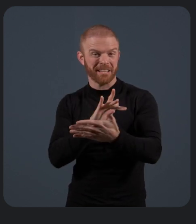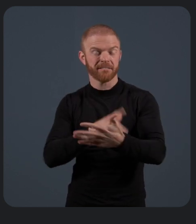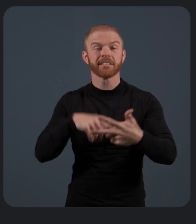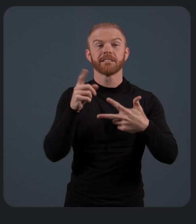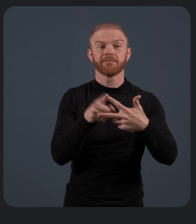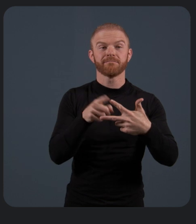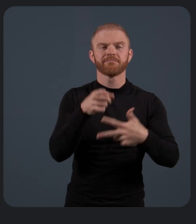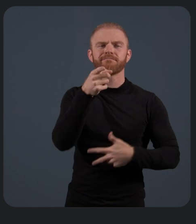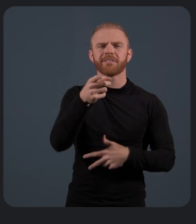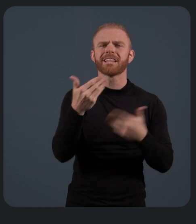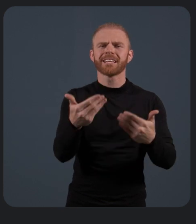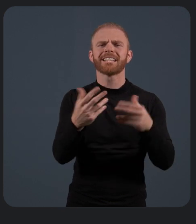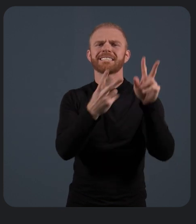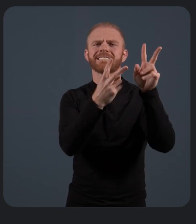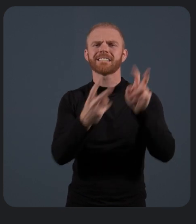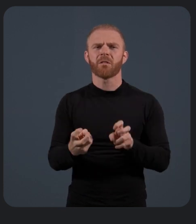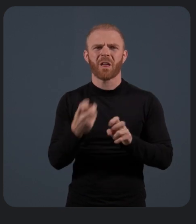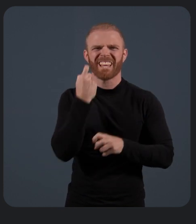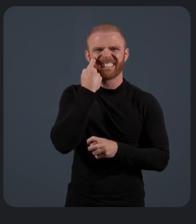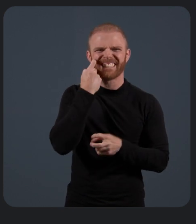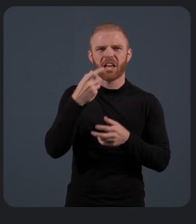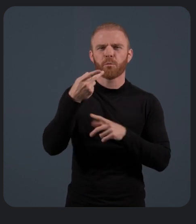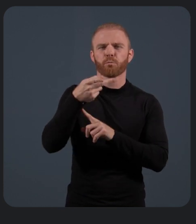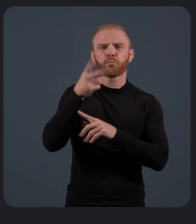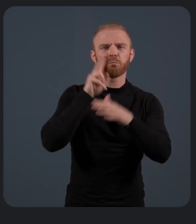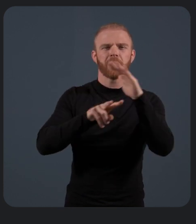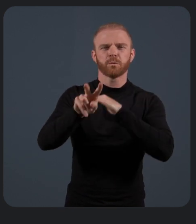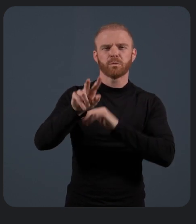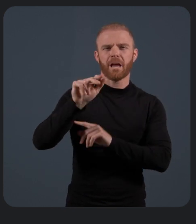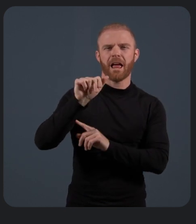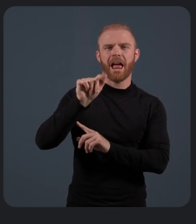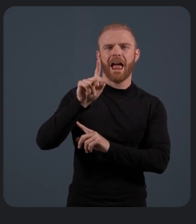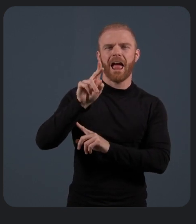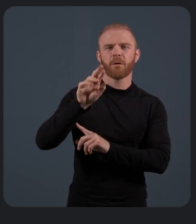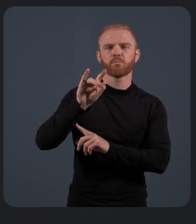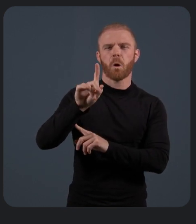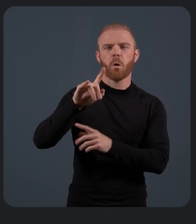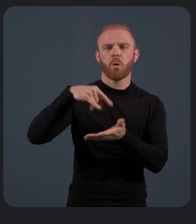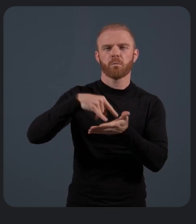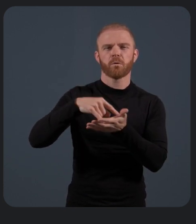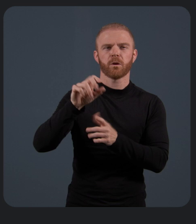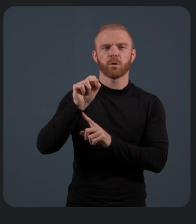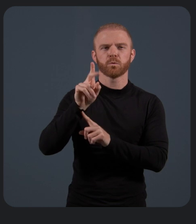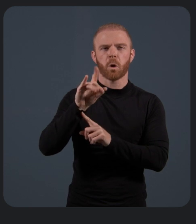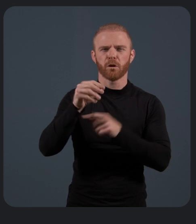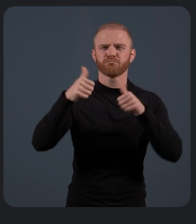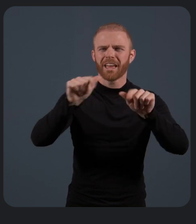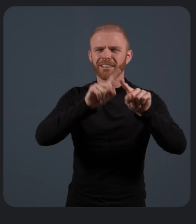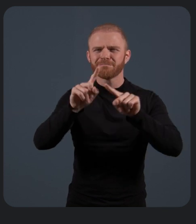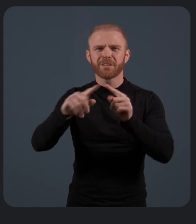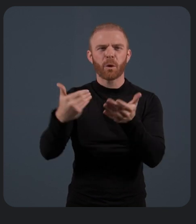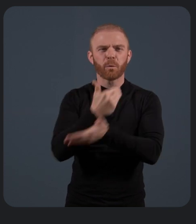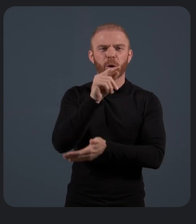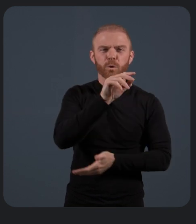Second, download the latest preview of Android Studio to check out the latest set of tools like Live Edit, which